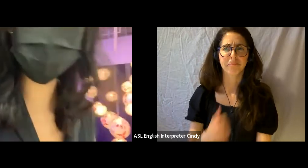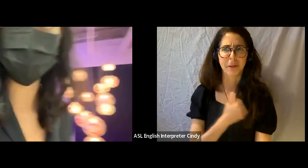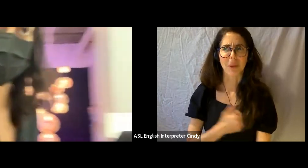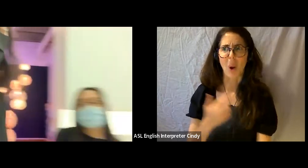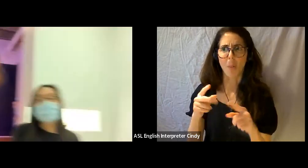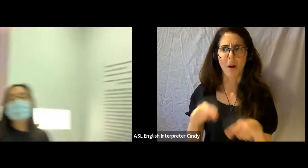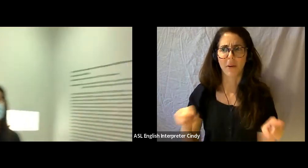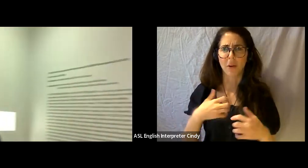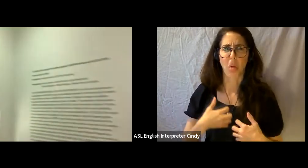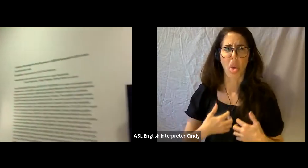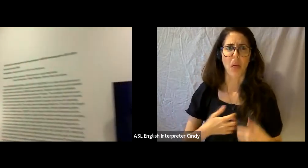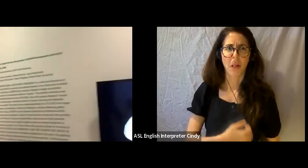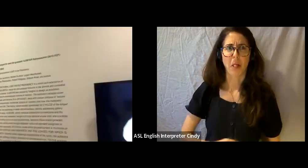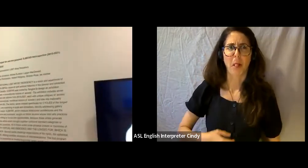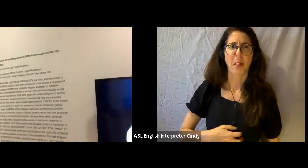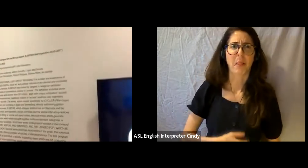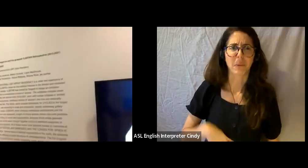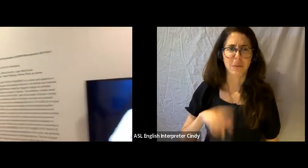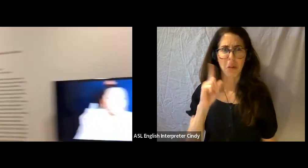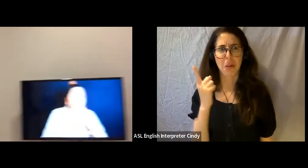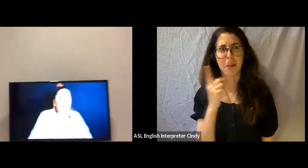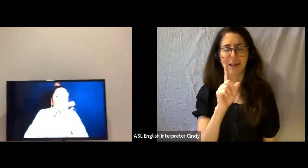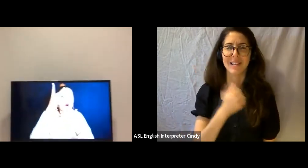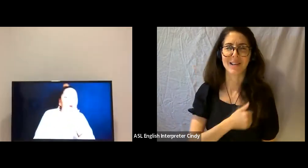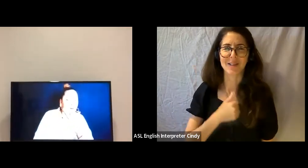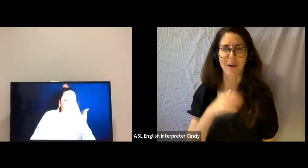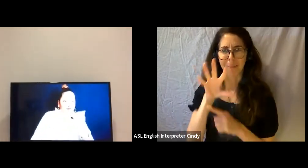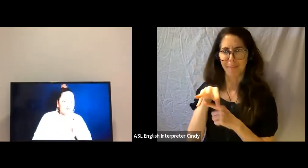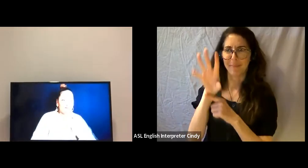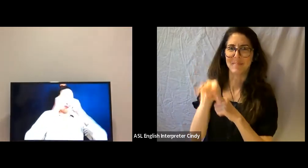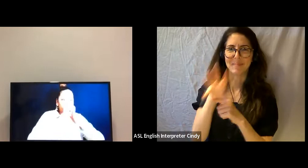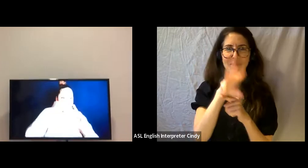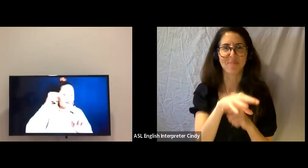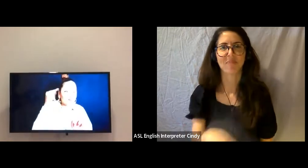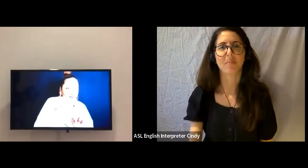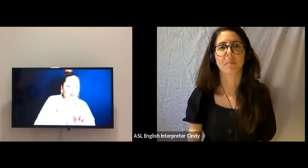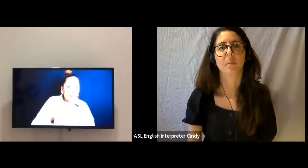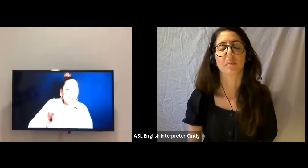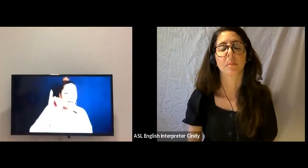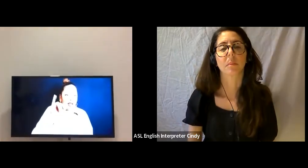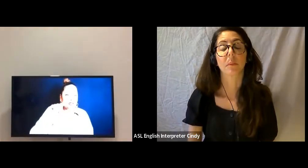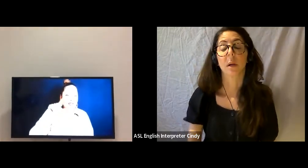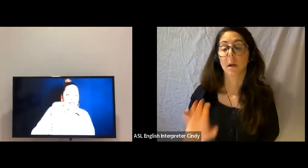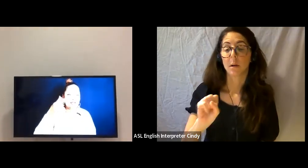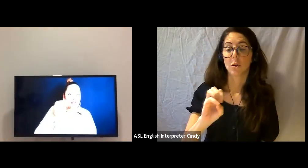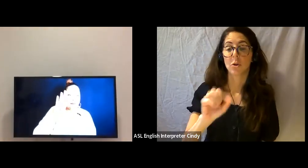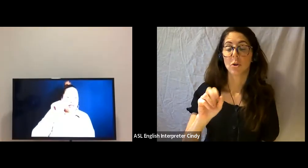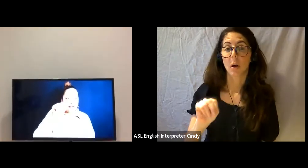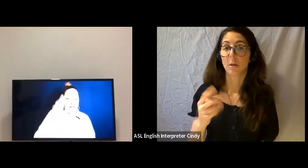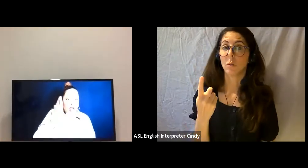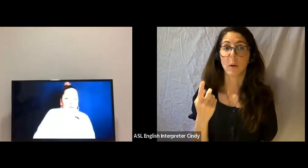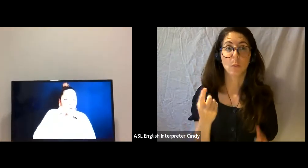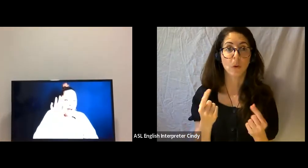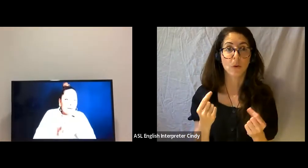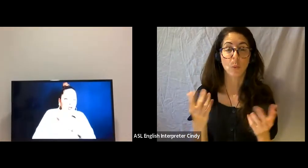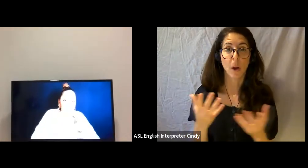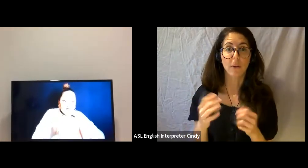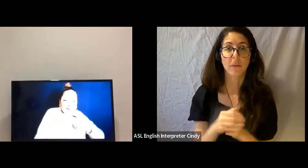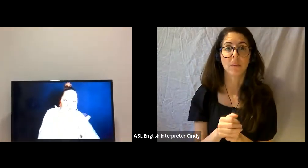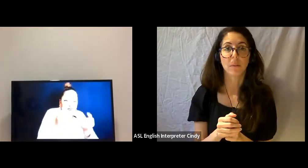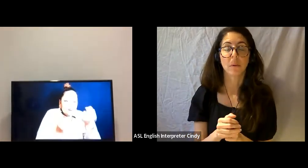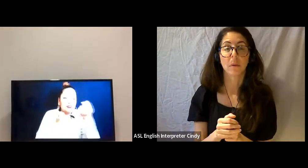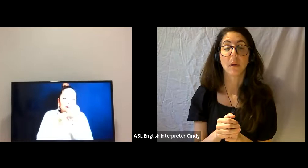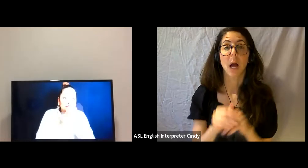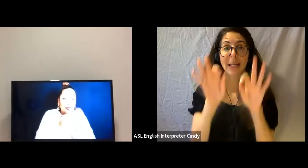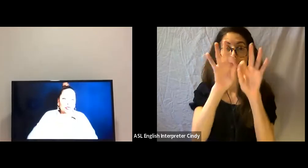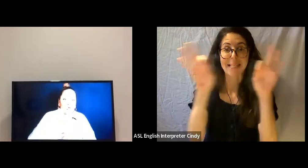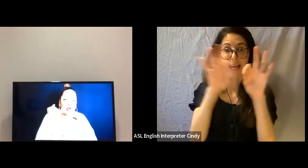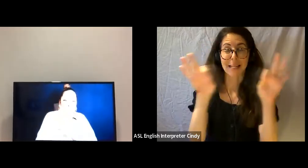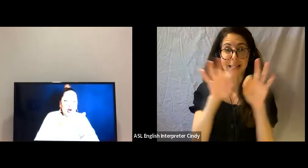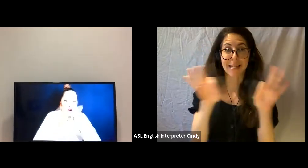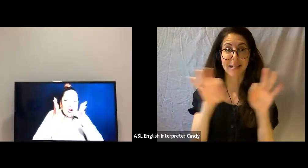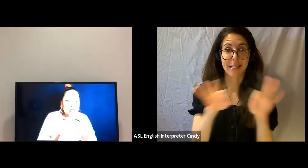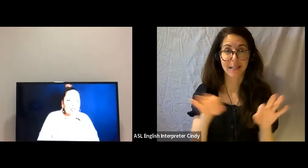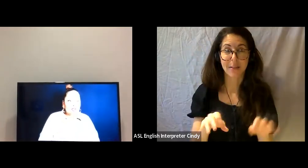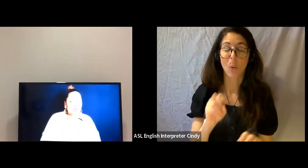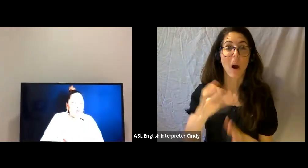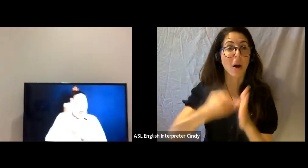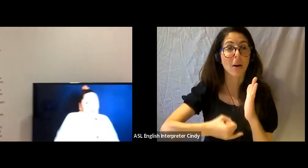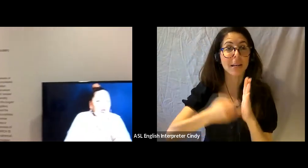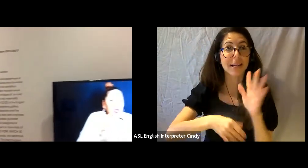S: and one of the things that we always do is we take out public facing text, particularly out exhibition statement, and we translate that to ASL.